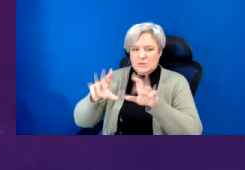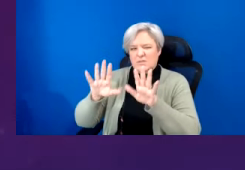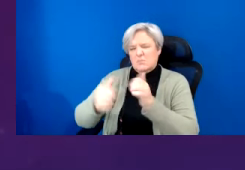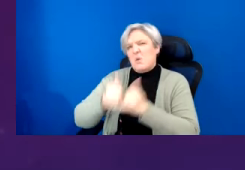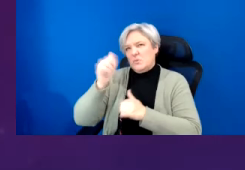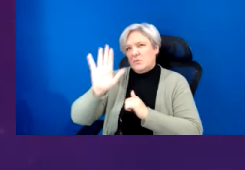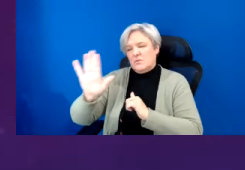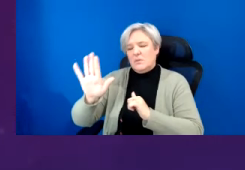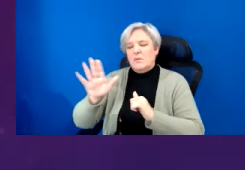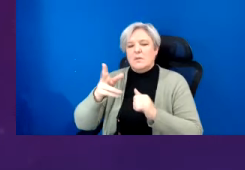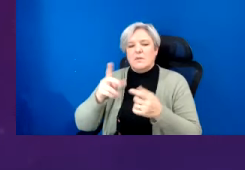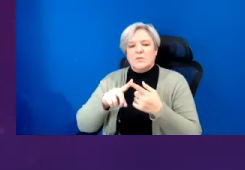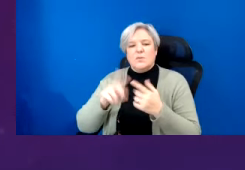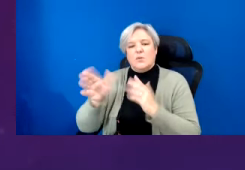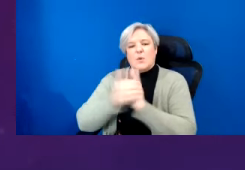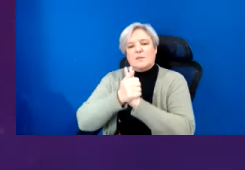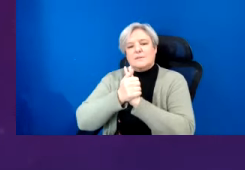over to your very talented IIAs.